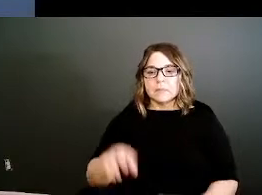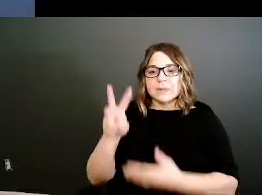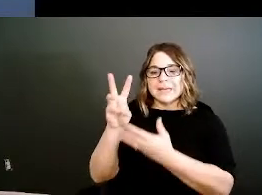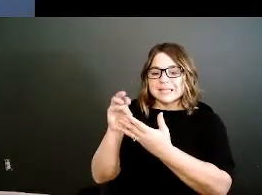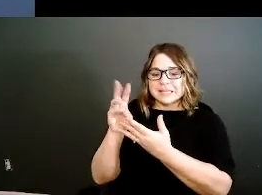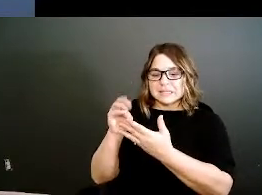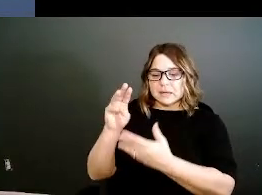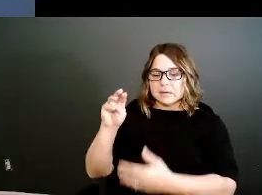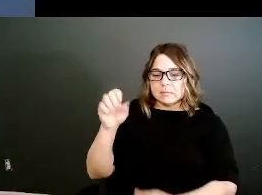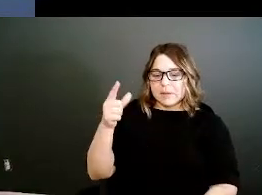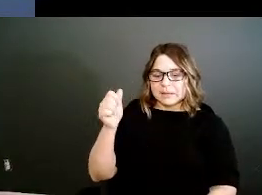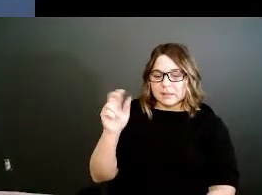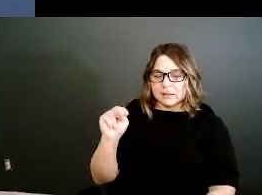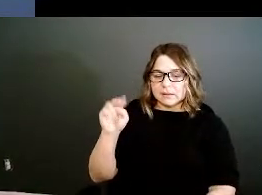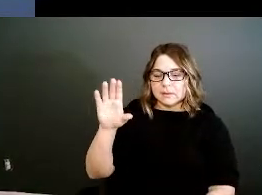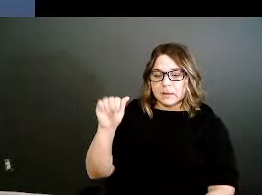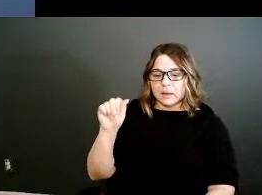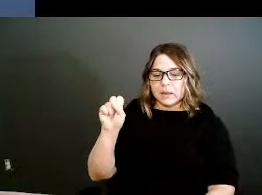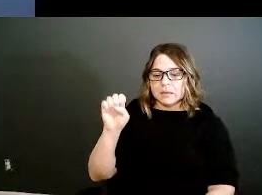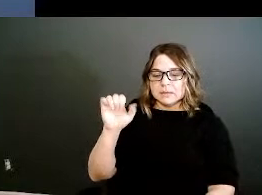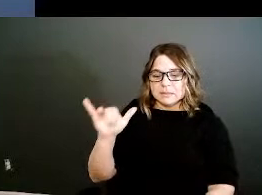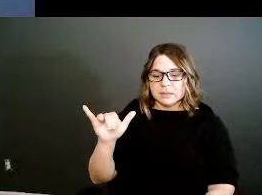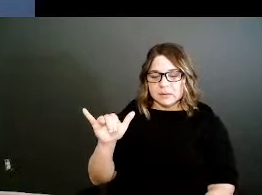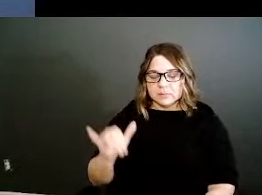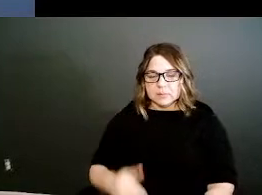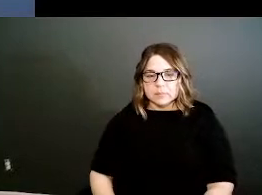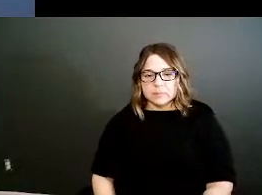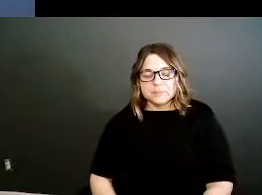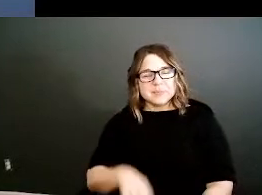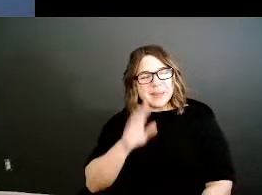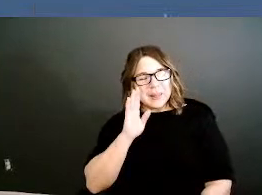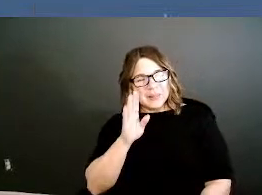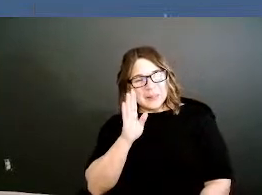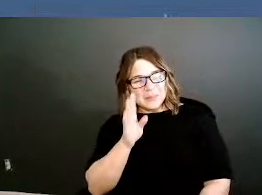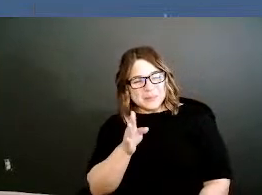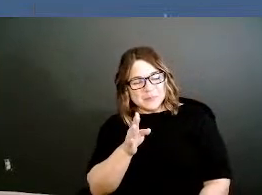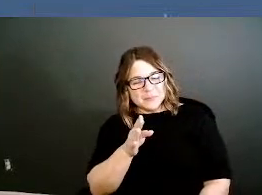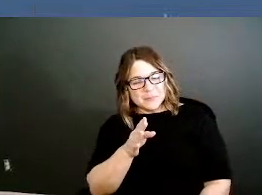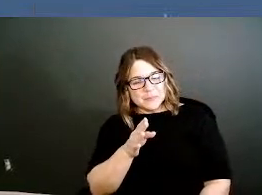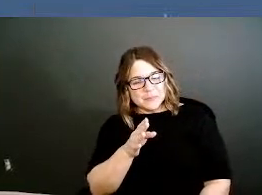MY NAME IS MEGAN CASEY. I'M A RESIDENT OF WARD 10 AND I'M ENCOURAGING THE